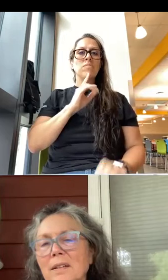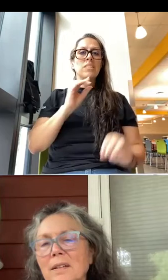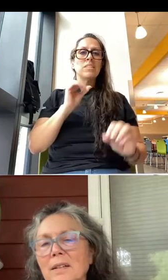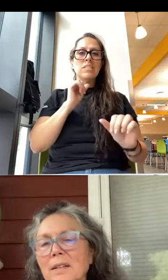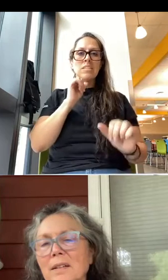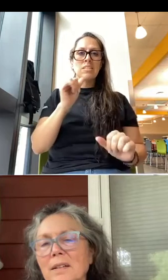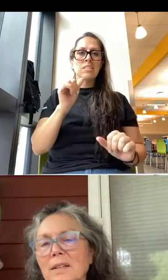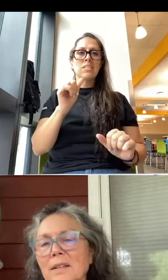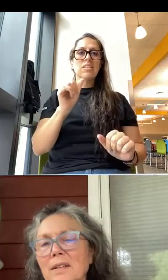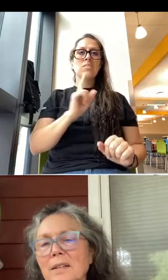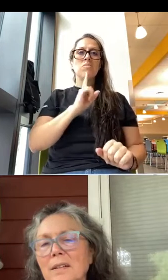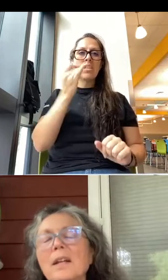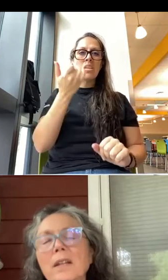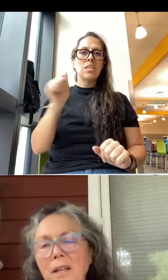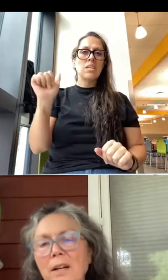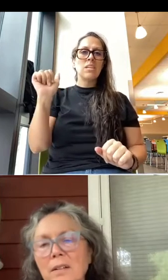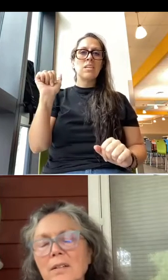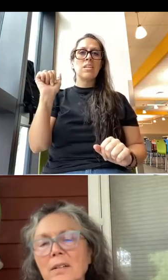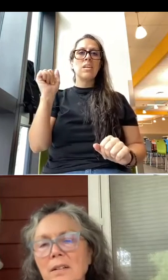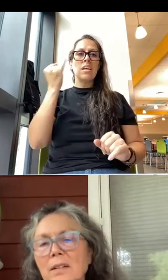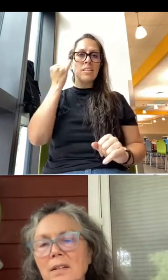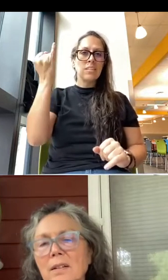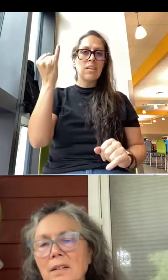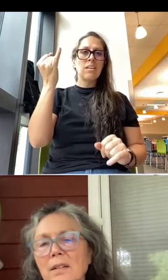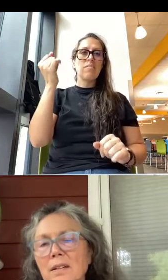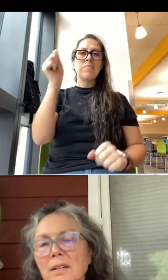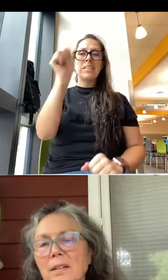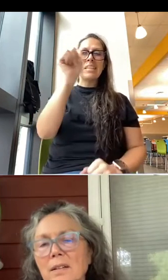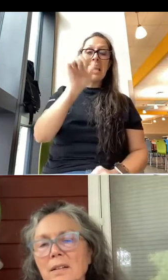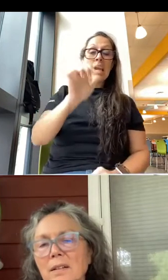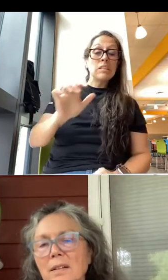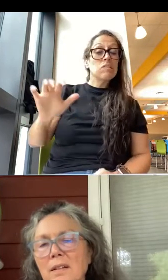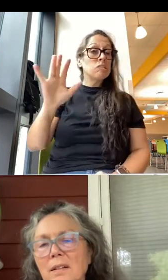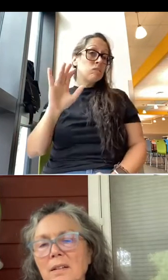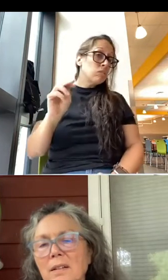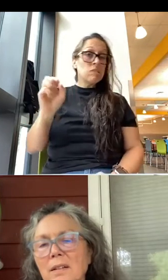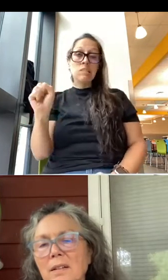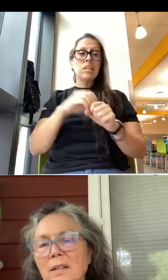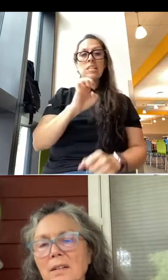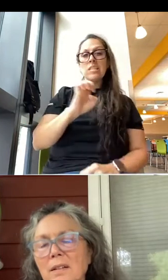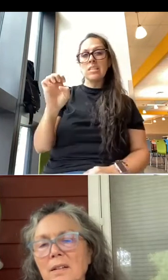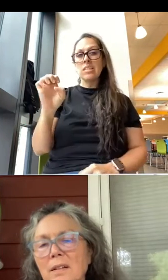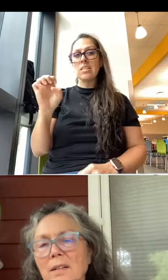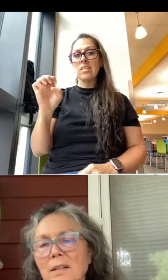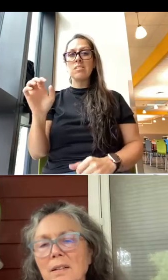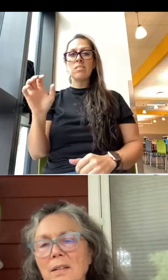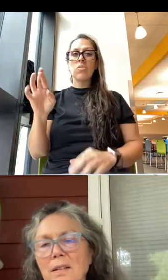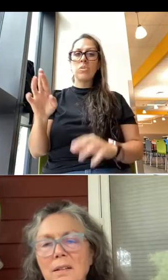Asian-ness in in East or South or Central Asia, you know.